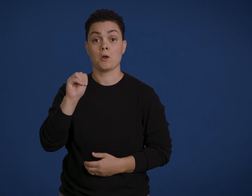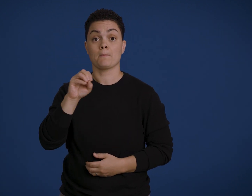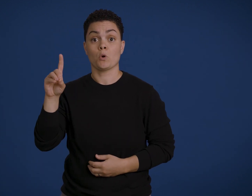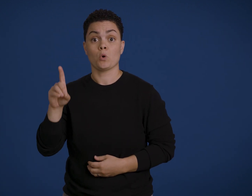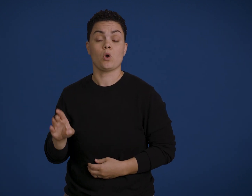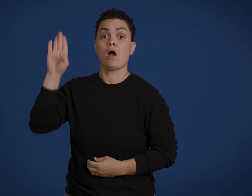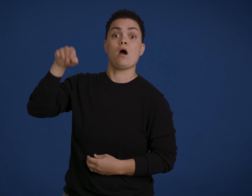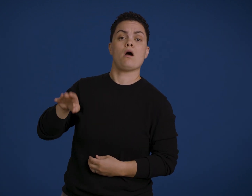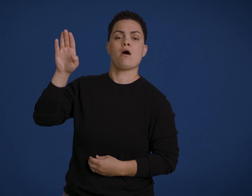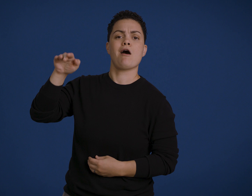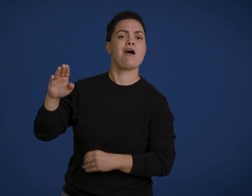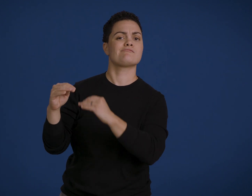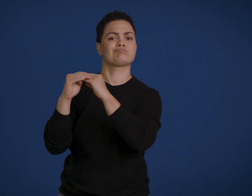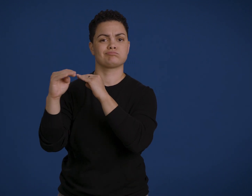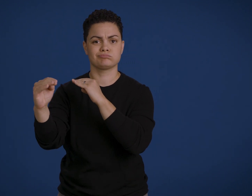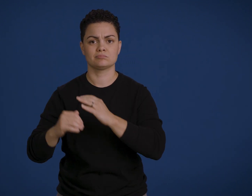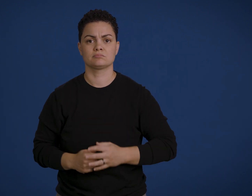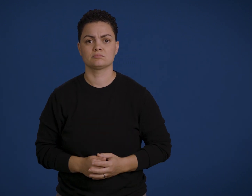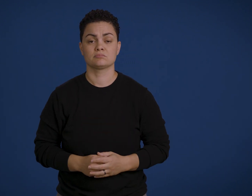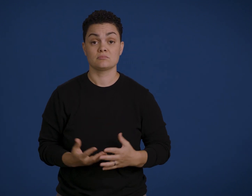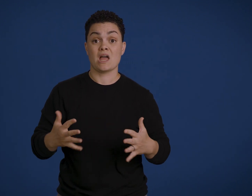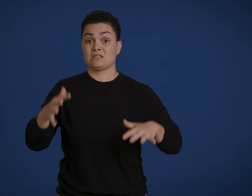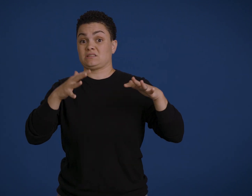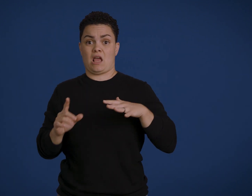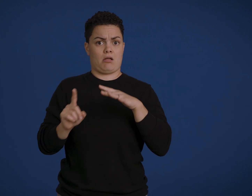helping to balance mood and ease anxiety symptoms.